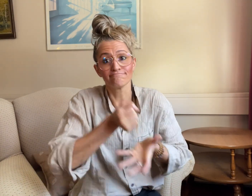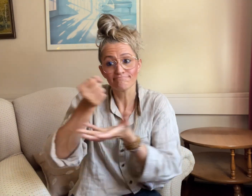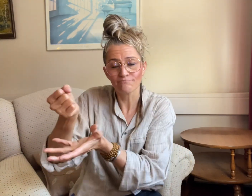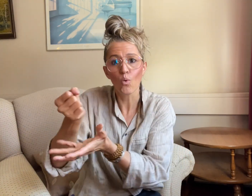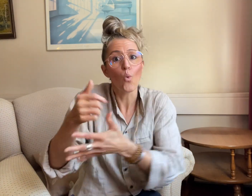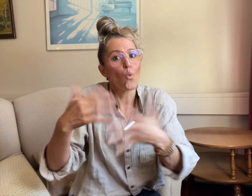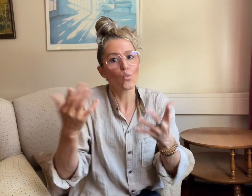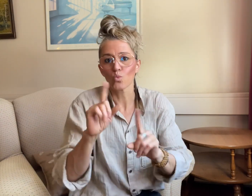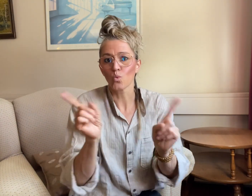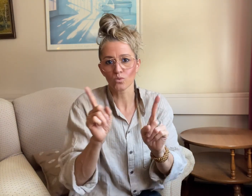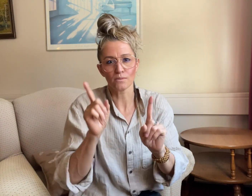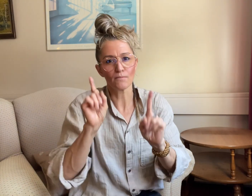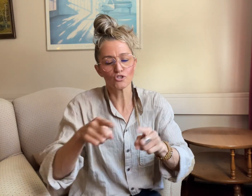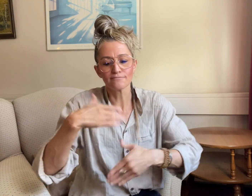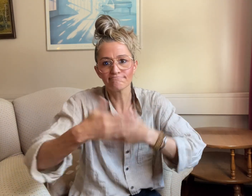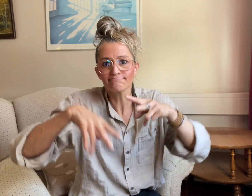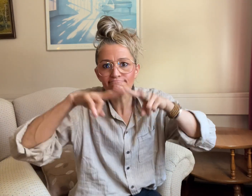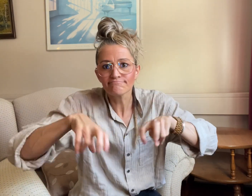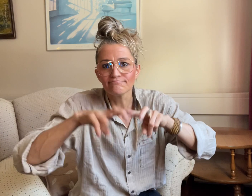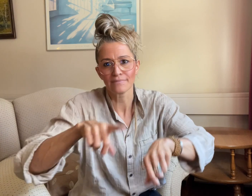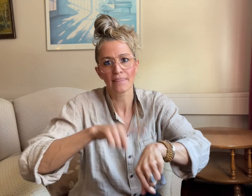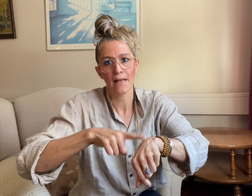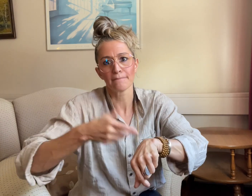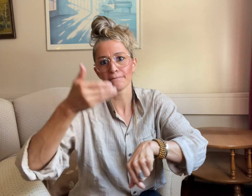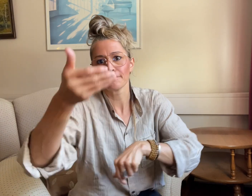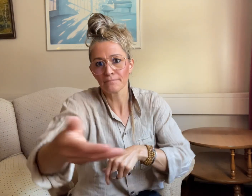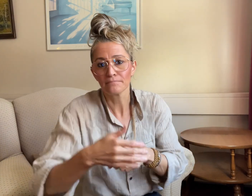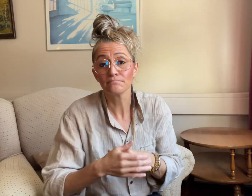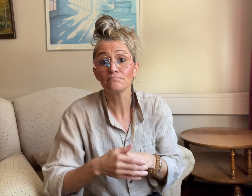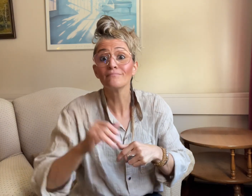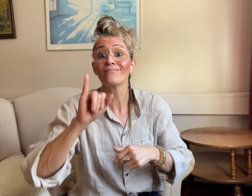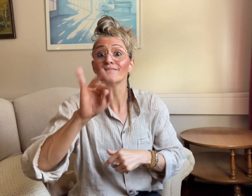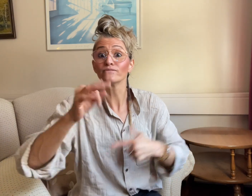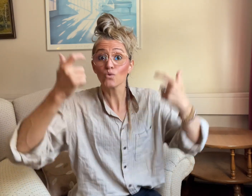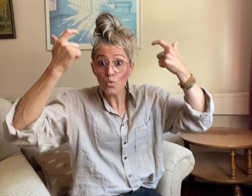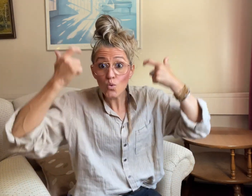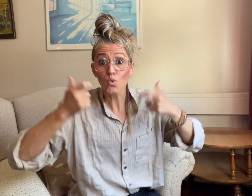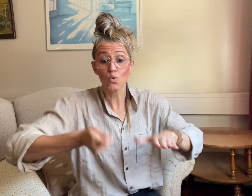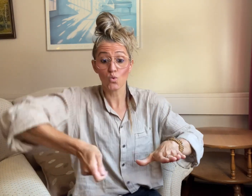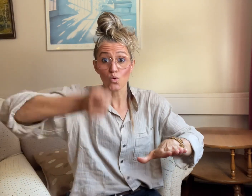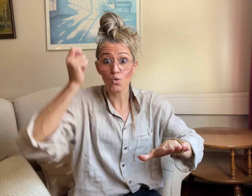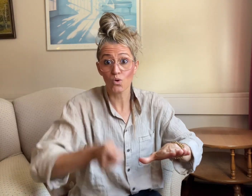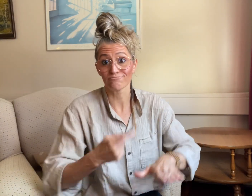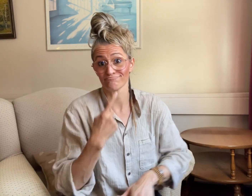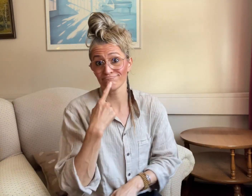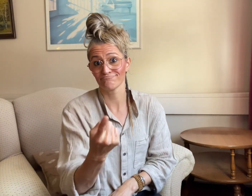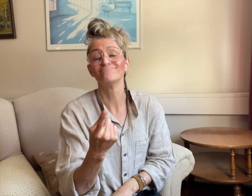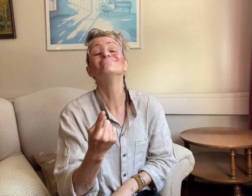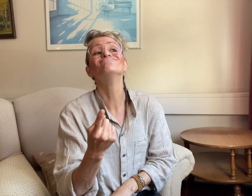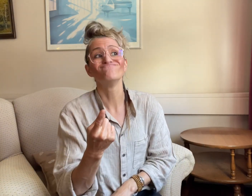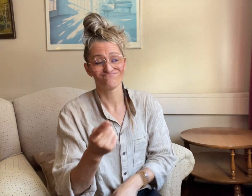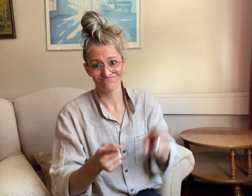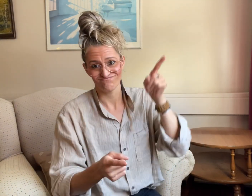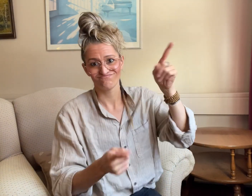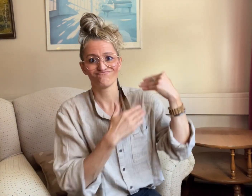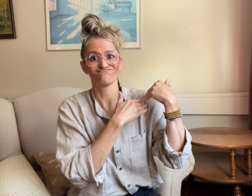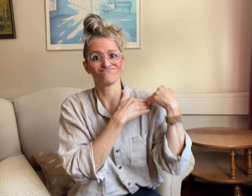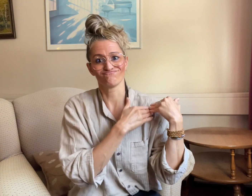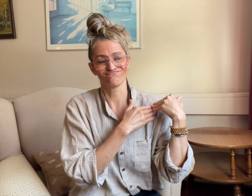compensation or not. If the court decides the Government